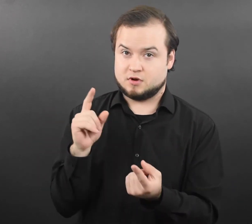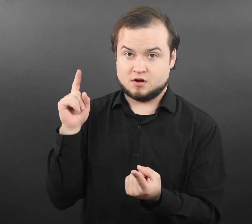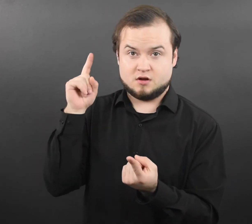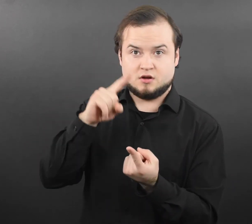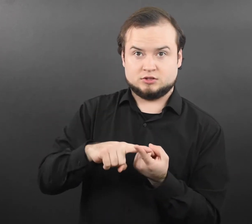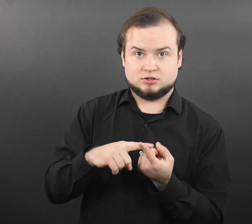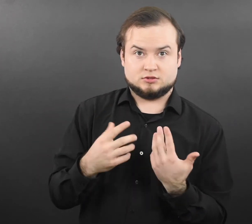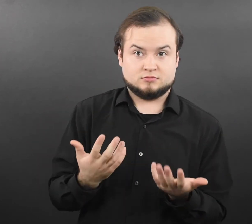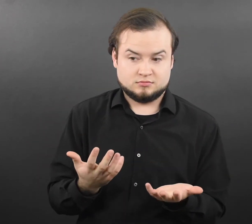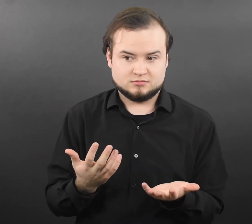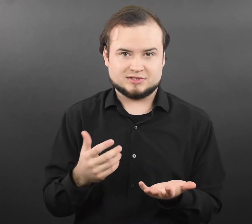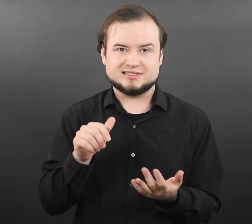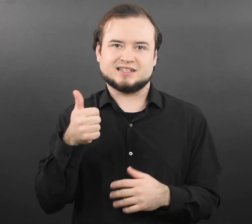after symptoms started).